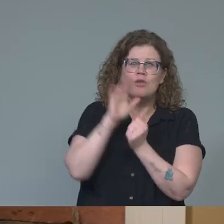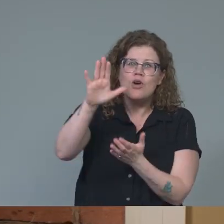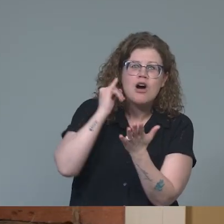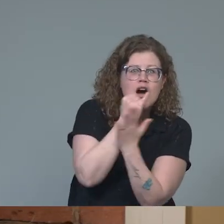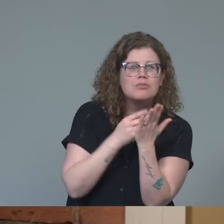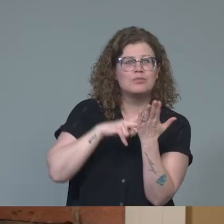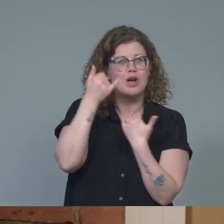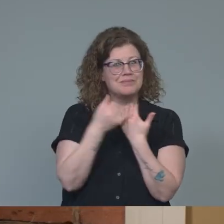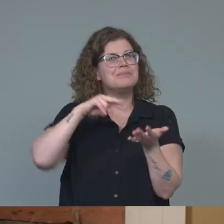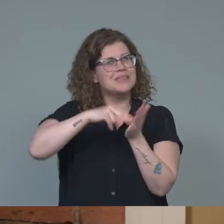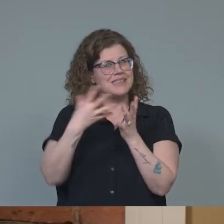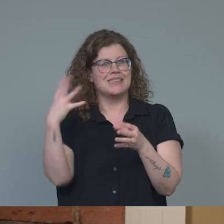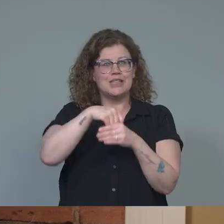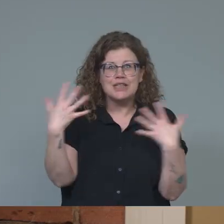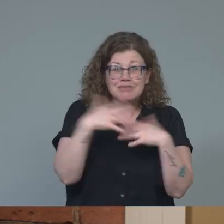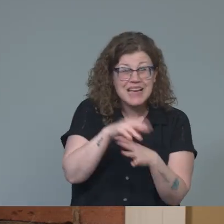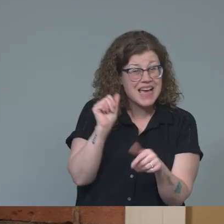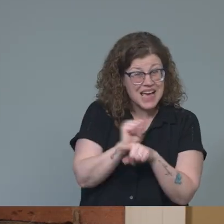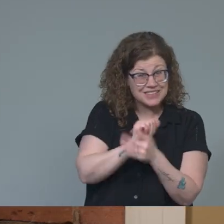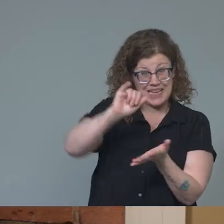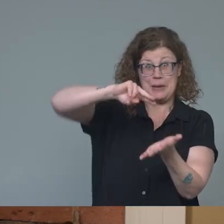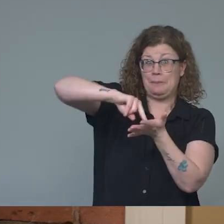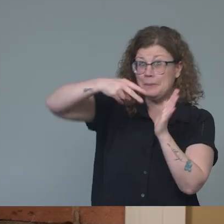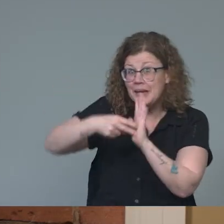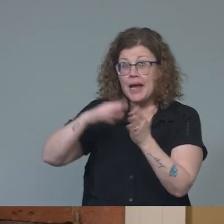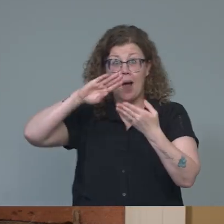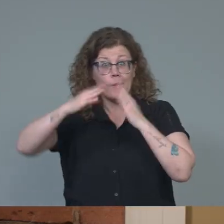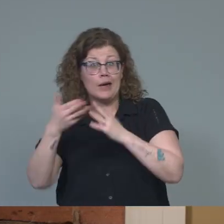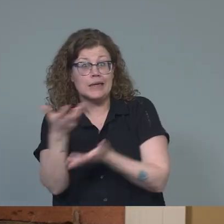Volunteer labour is not engagement. You'd be surprised how often this happens.